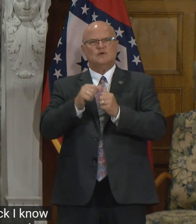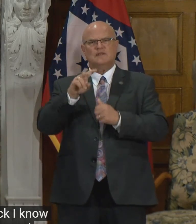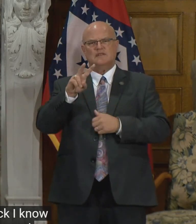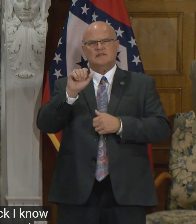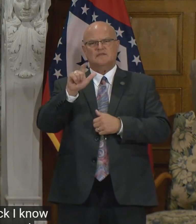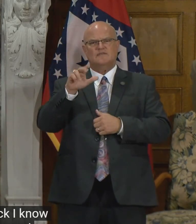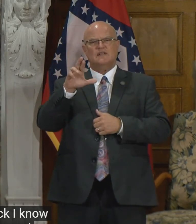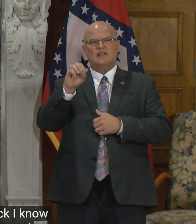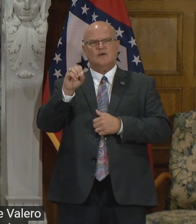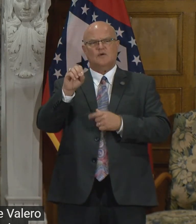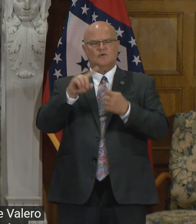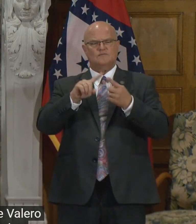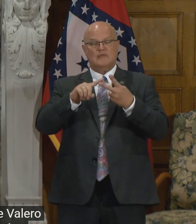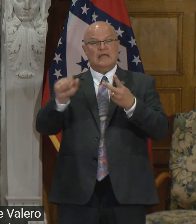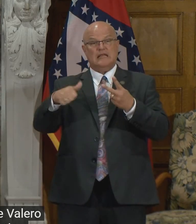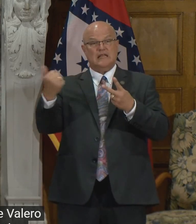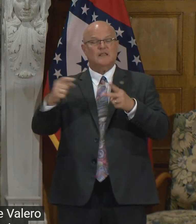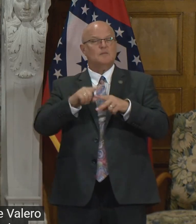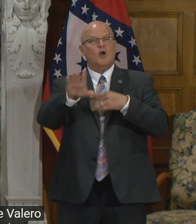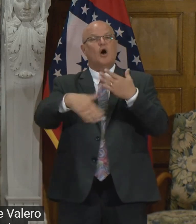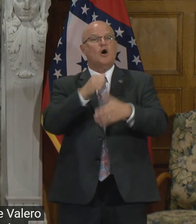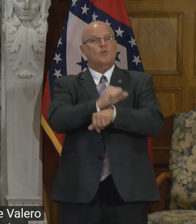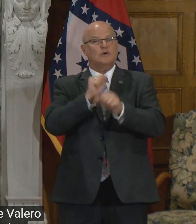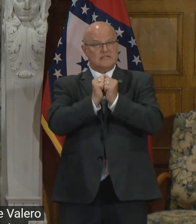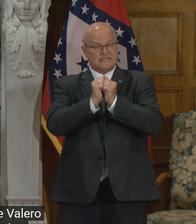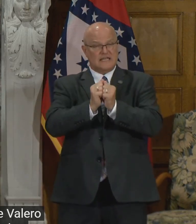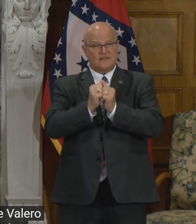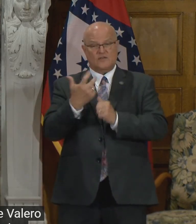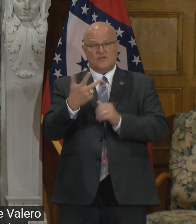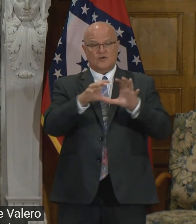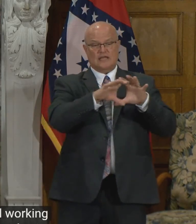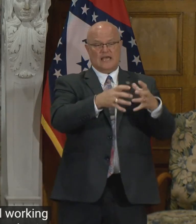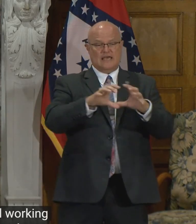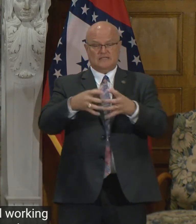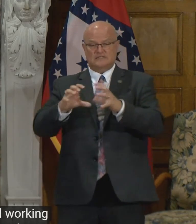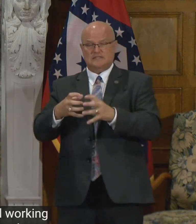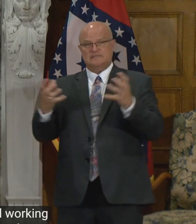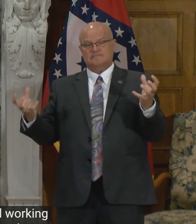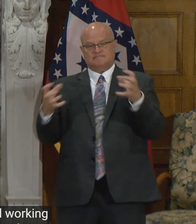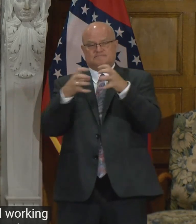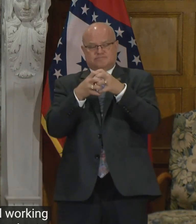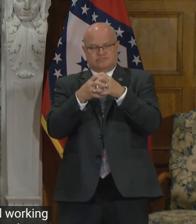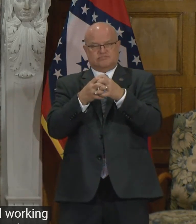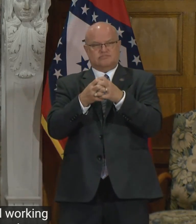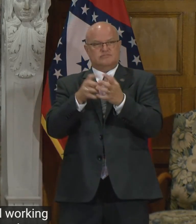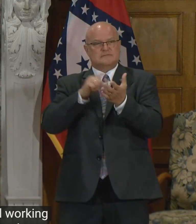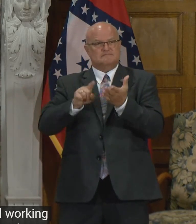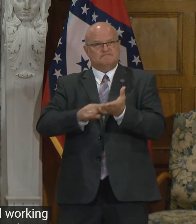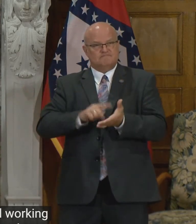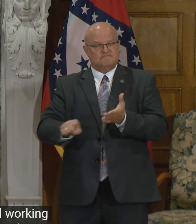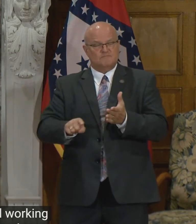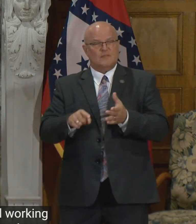shooting and another shooting, but we're all working together, all three agencies to combine our evidence and then to find determine what additional